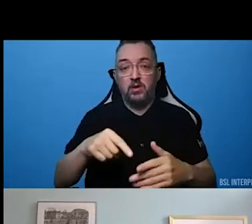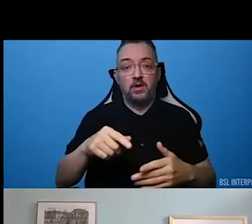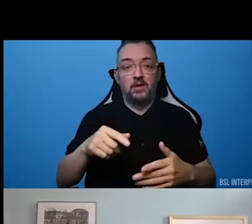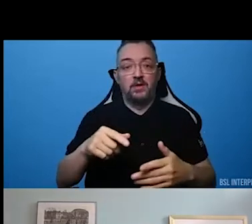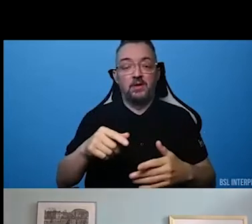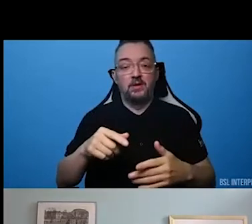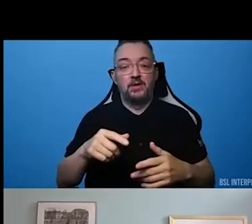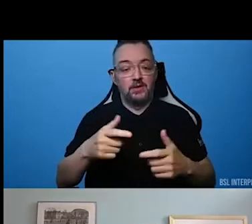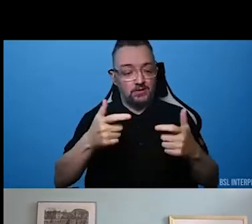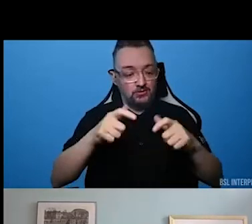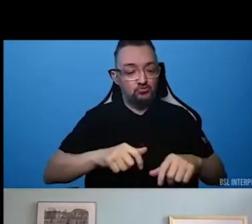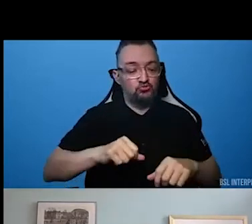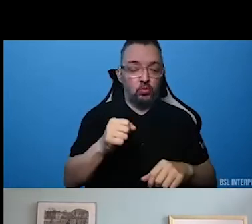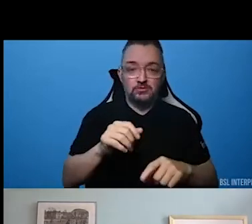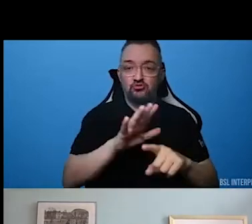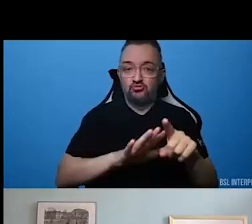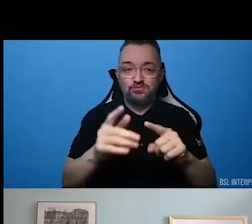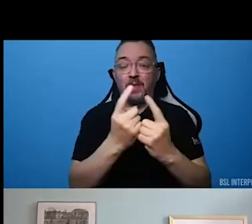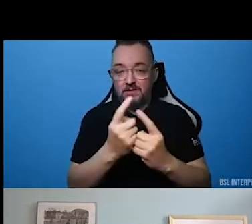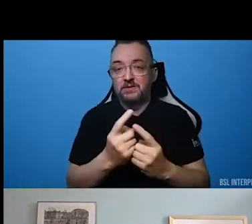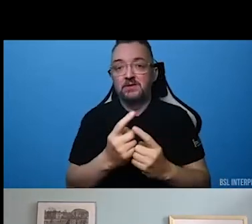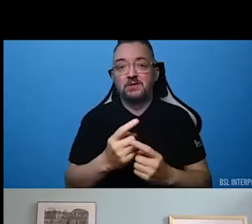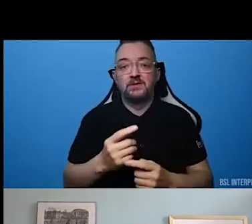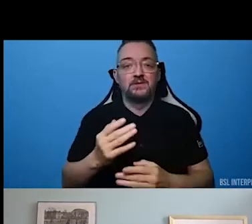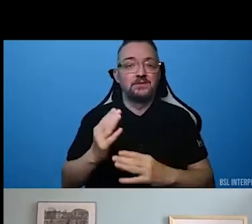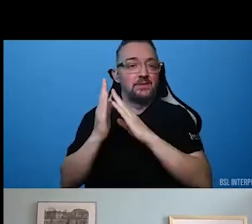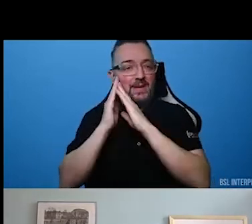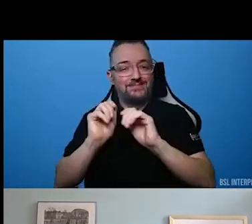domestic accoutrements, bed hangings, tea tables,